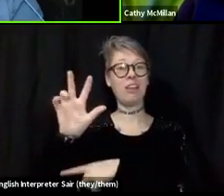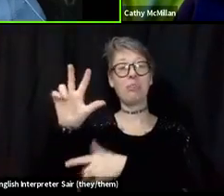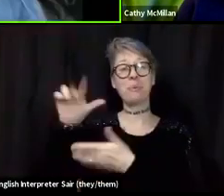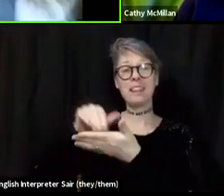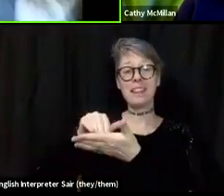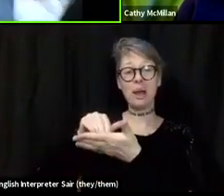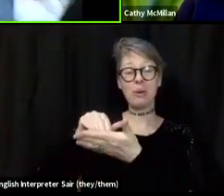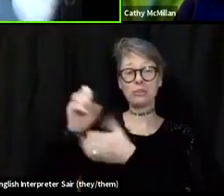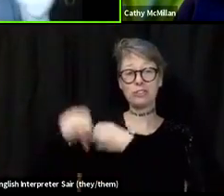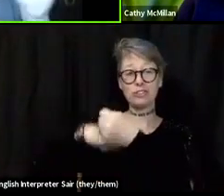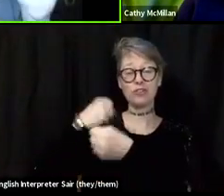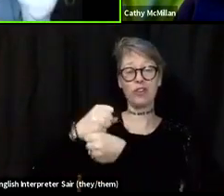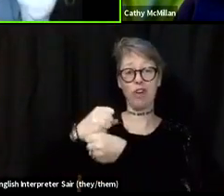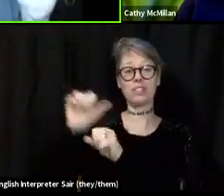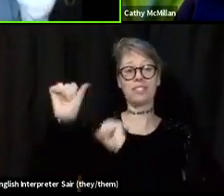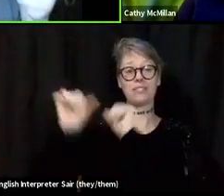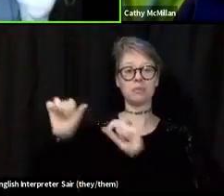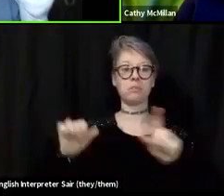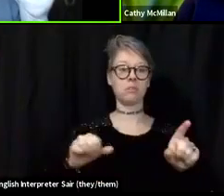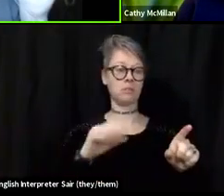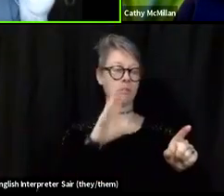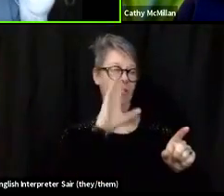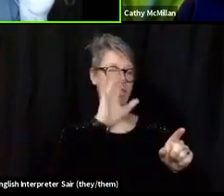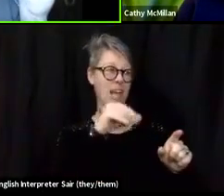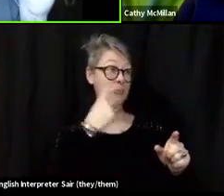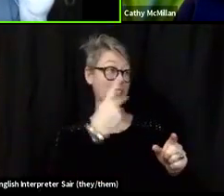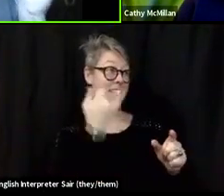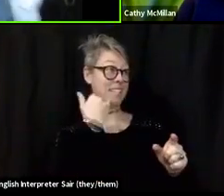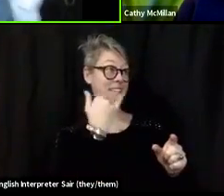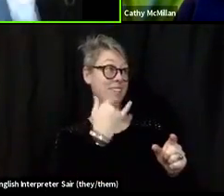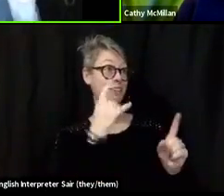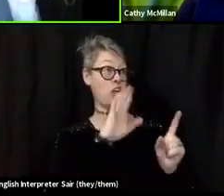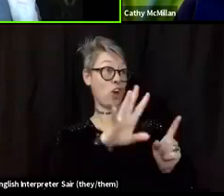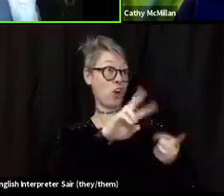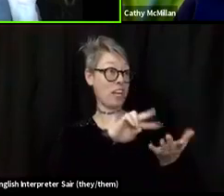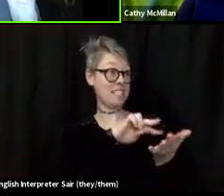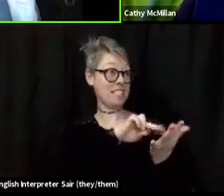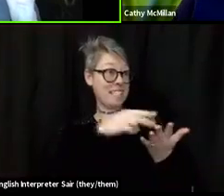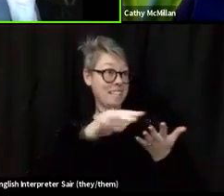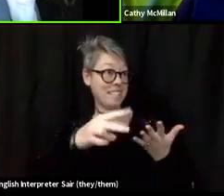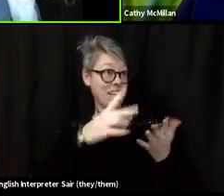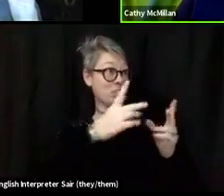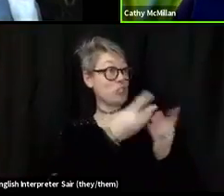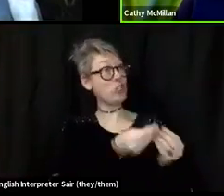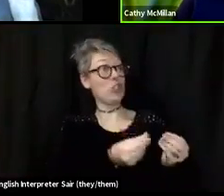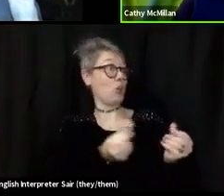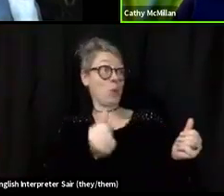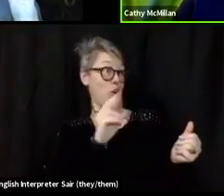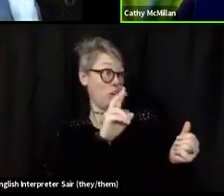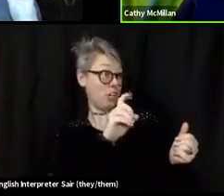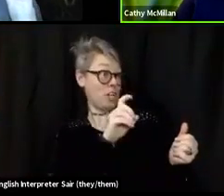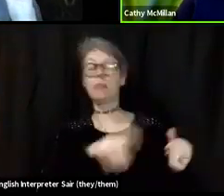Vic. Sorry, to see if Sorry, to see if she was cured. ed of for dyslexia and ed of for dyslexia. Is that is